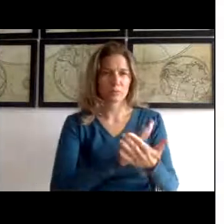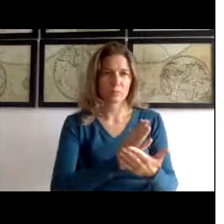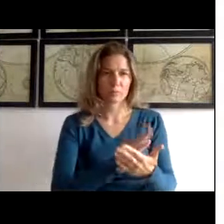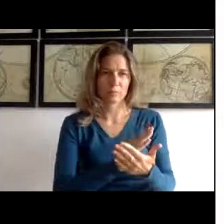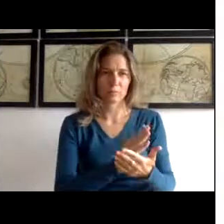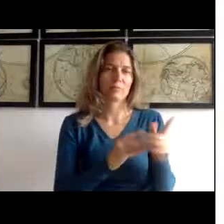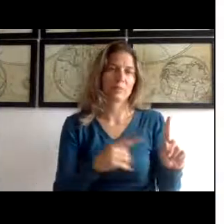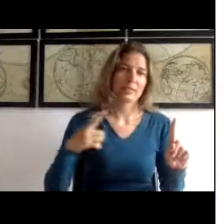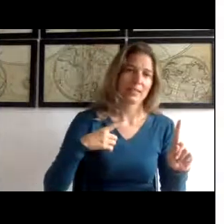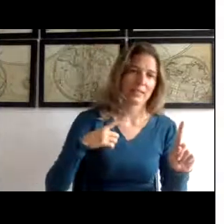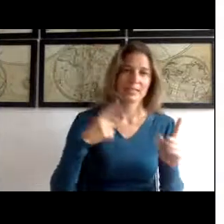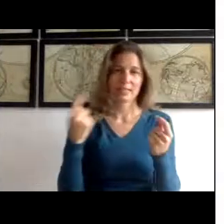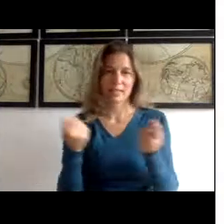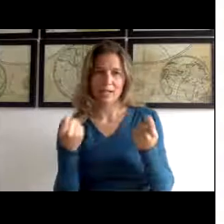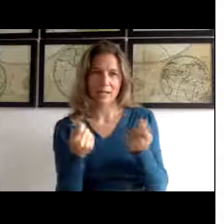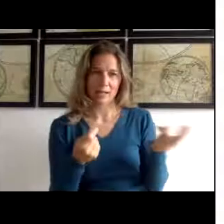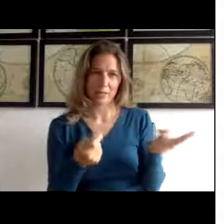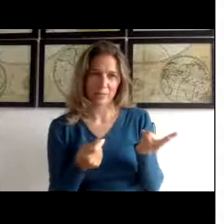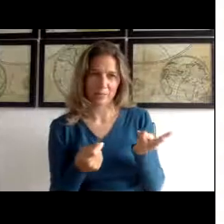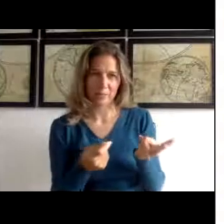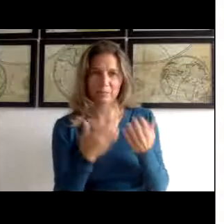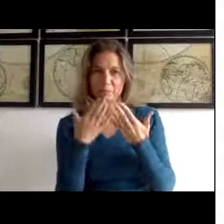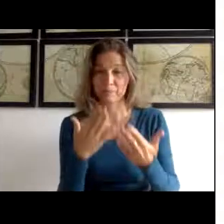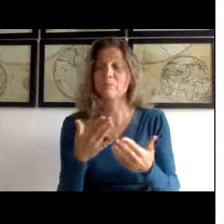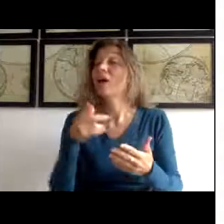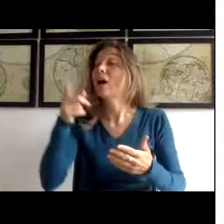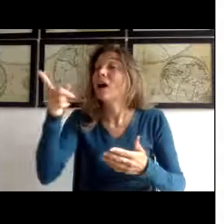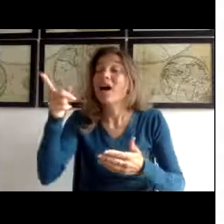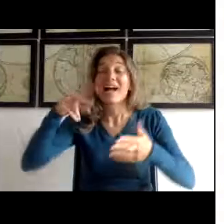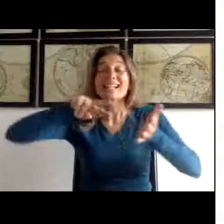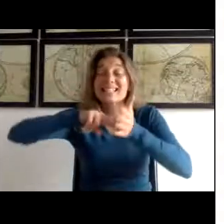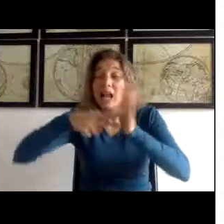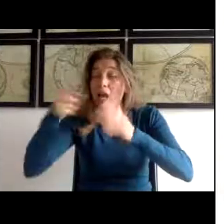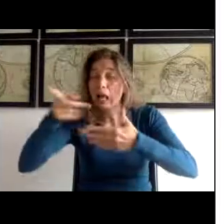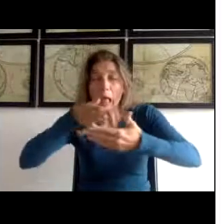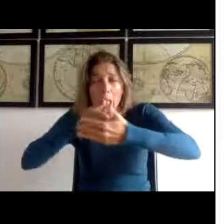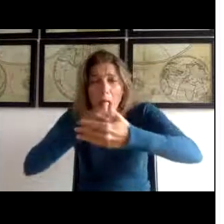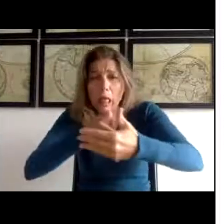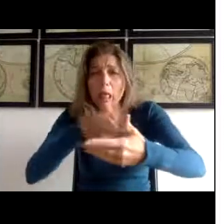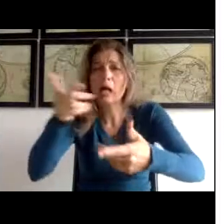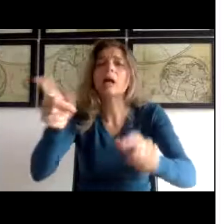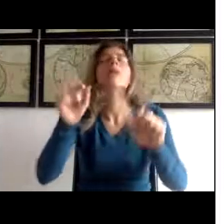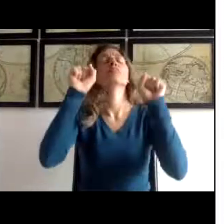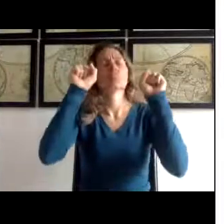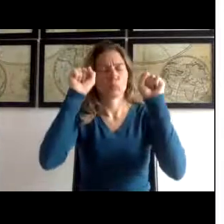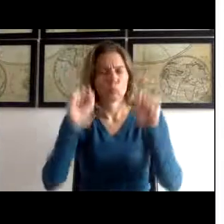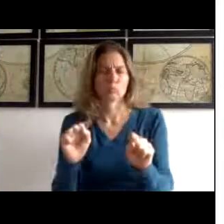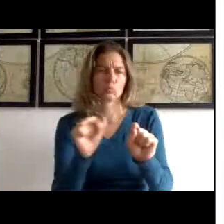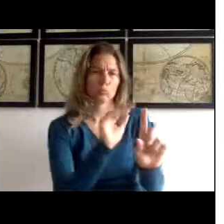and my colleagues will help you with any technical problem. The webinar is recorded and will be shared later